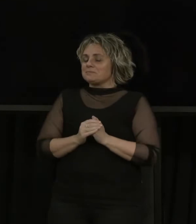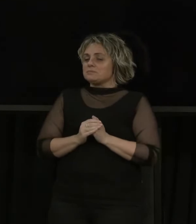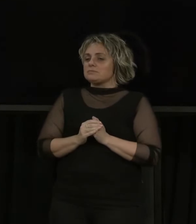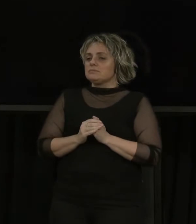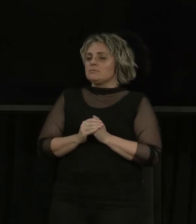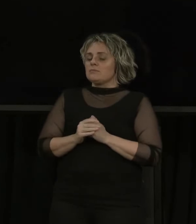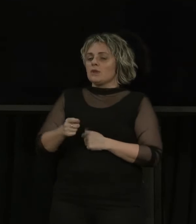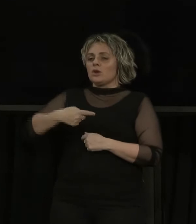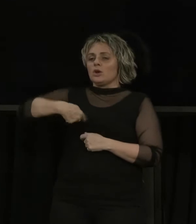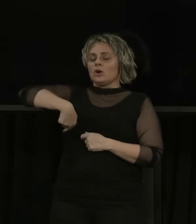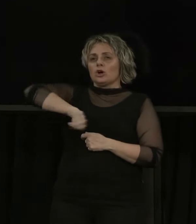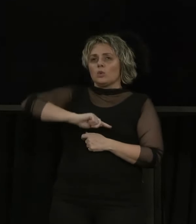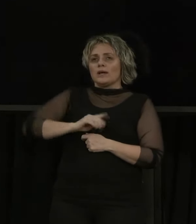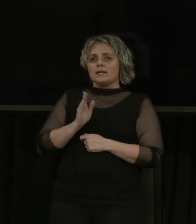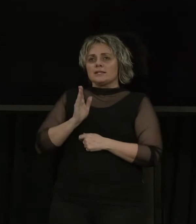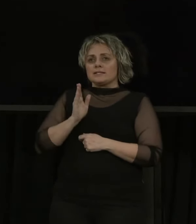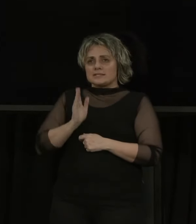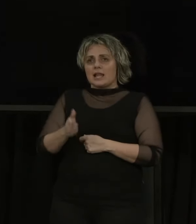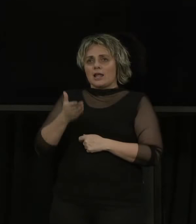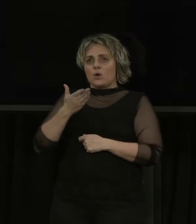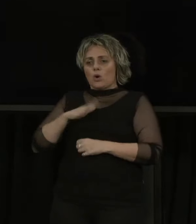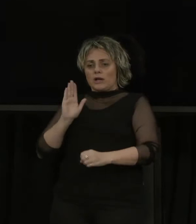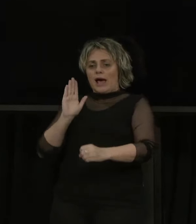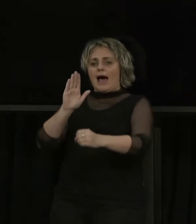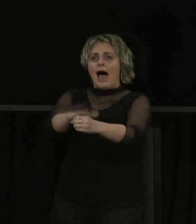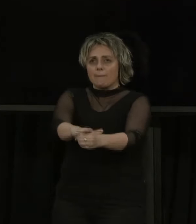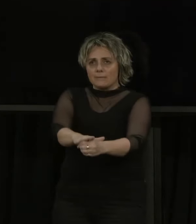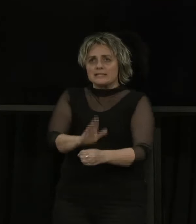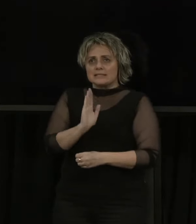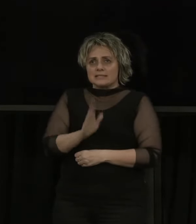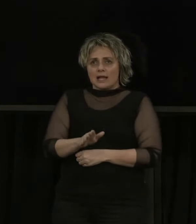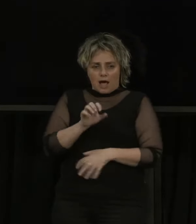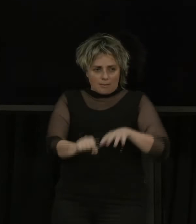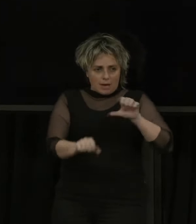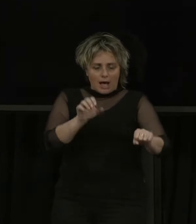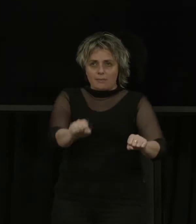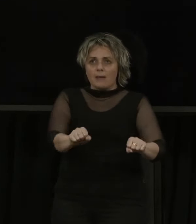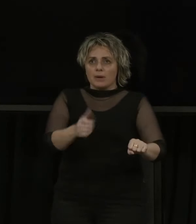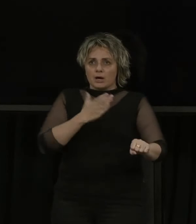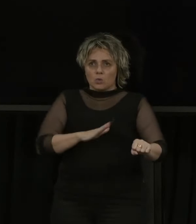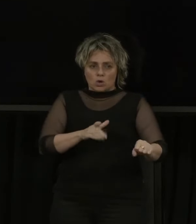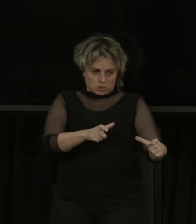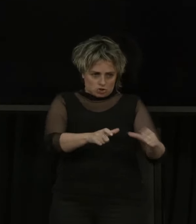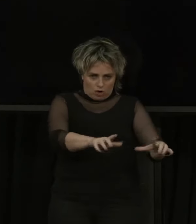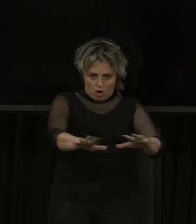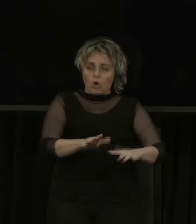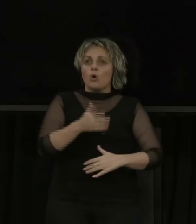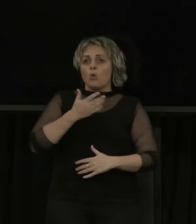I'm not as black-and-white as you on that. That implies we